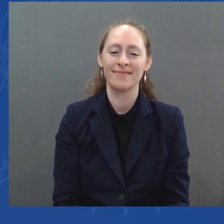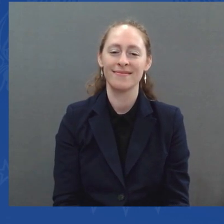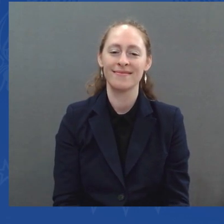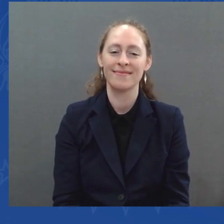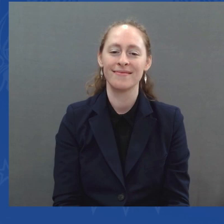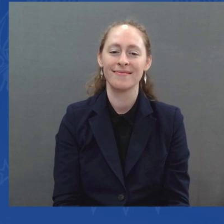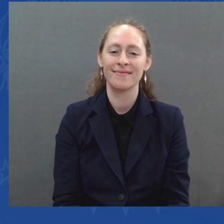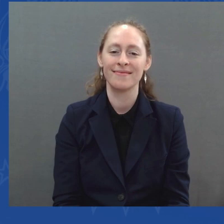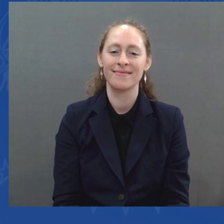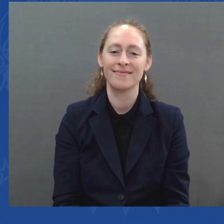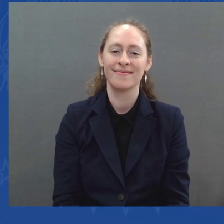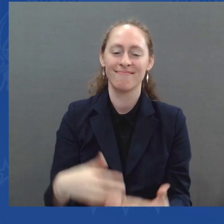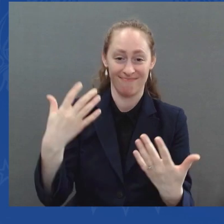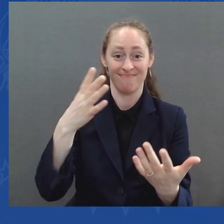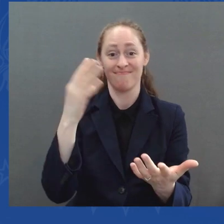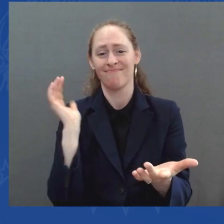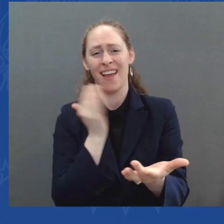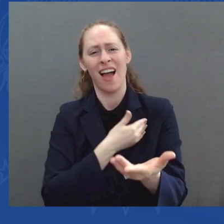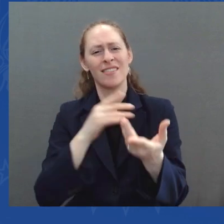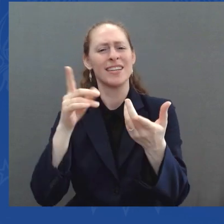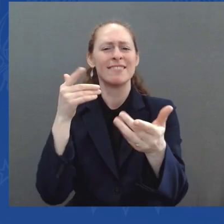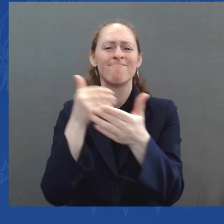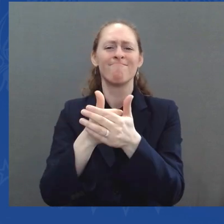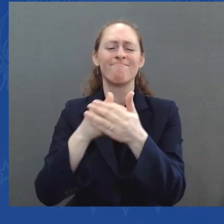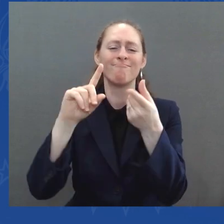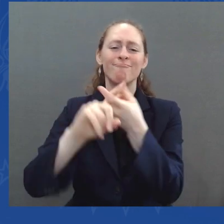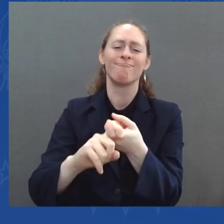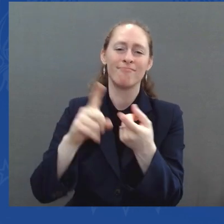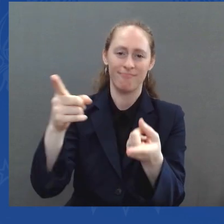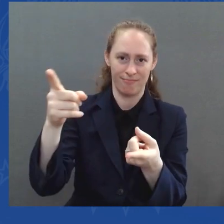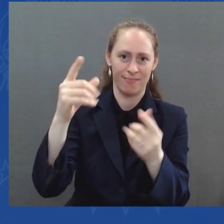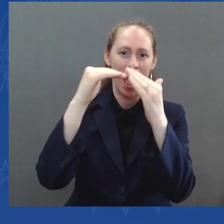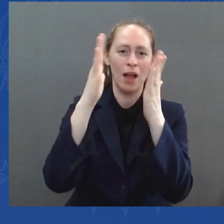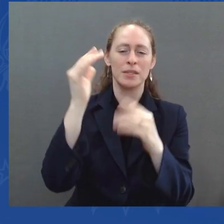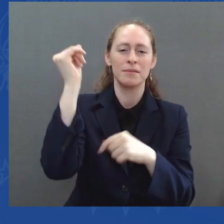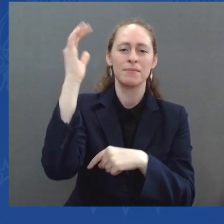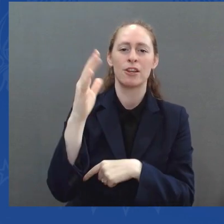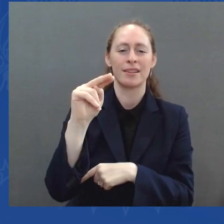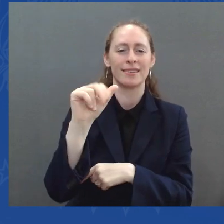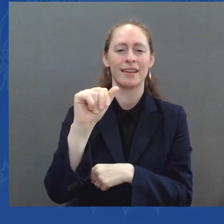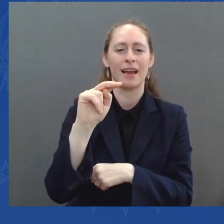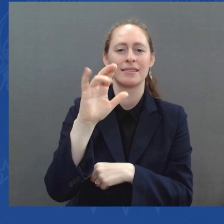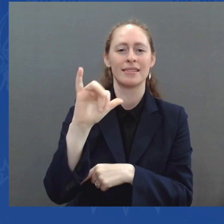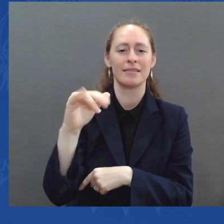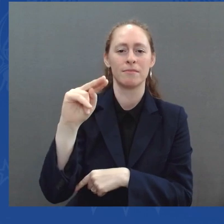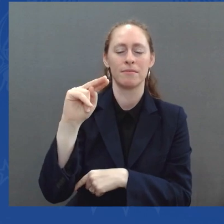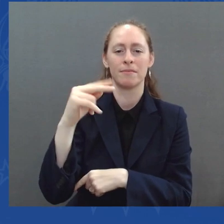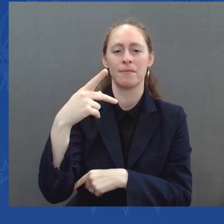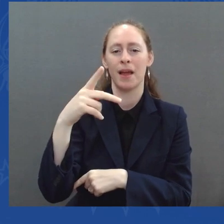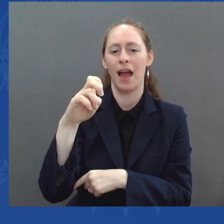all the members of Congress who are in attendance today, members of Cabinet, it is good to be back in the White House.